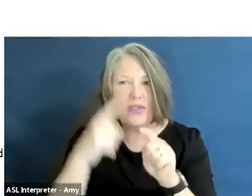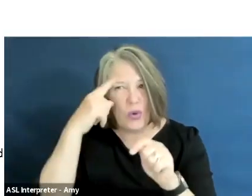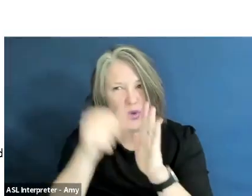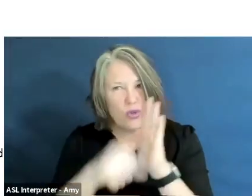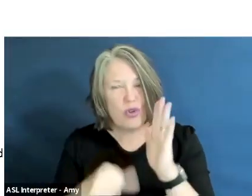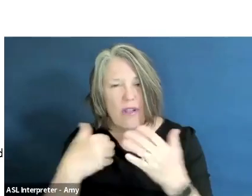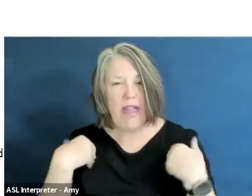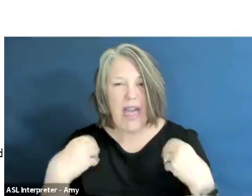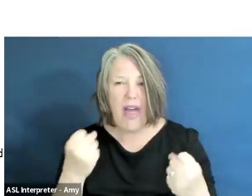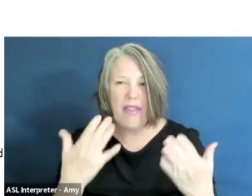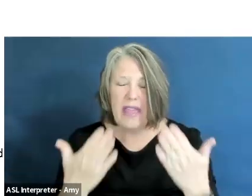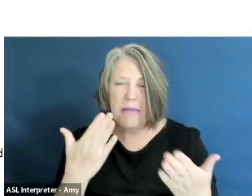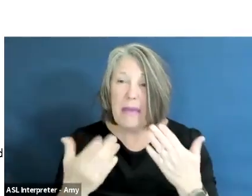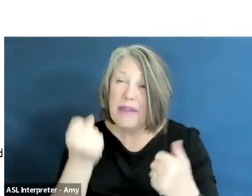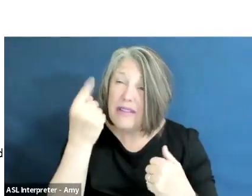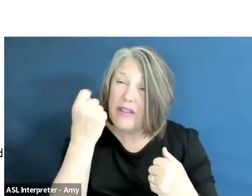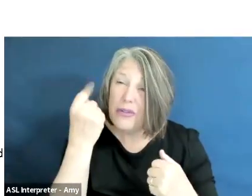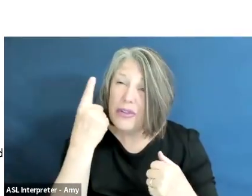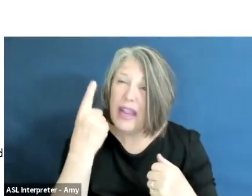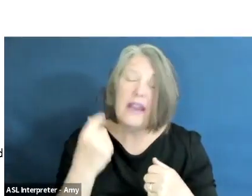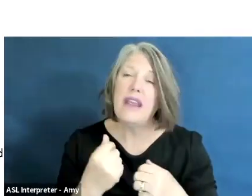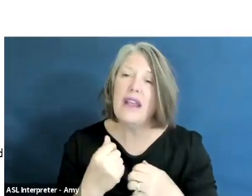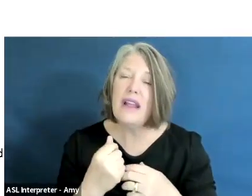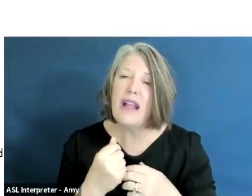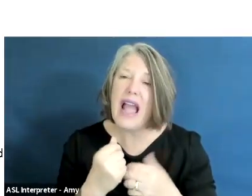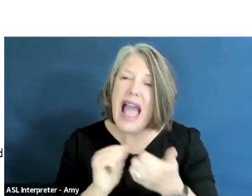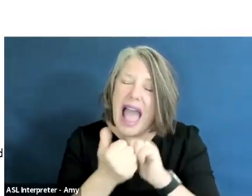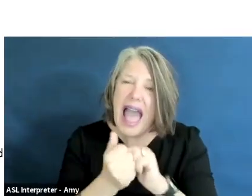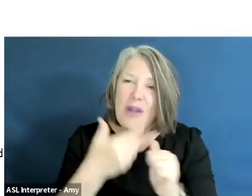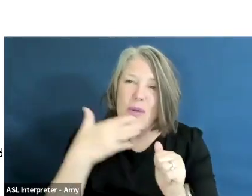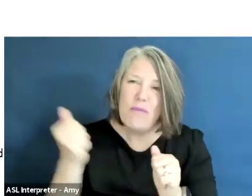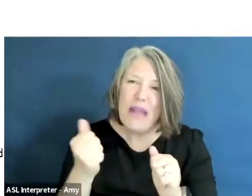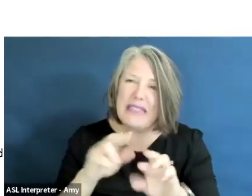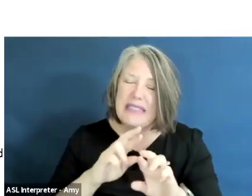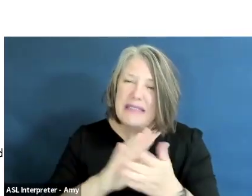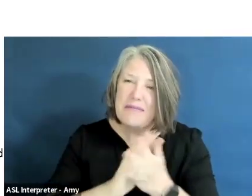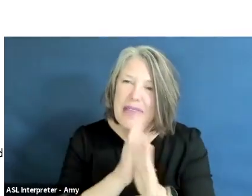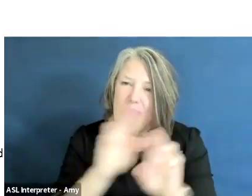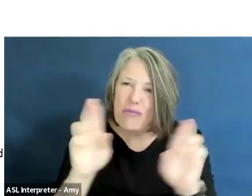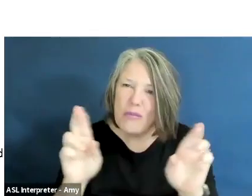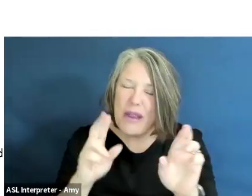maybe just understanding how to best be prepared for some people that have a history